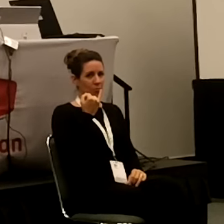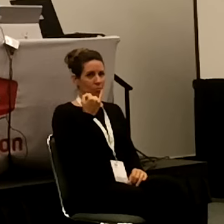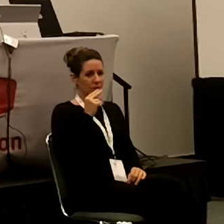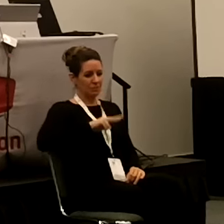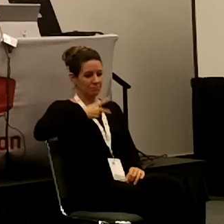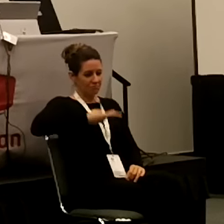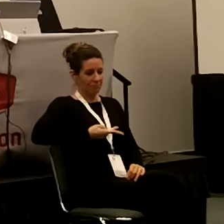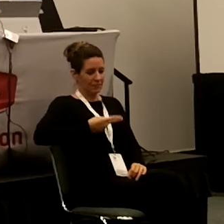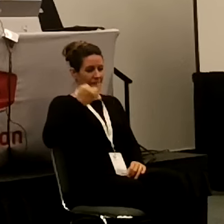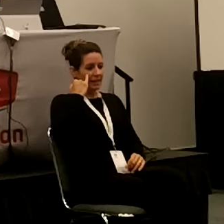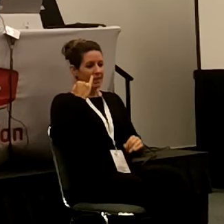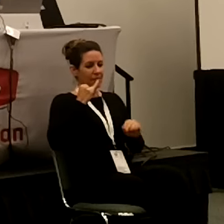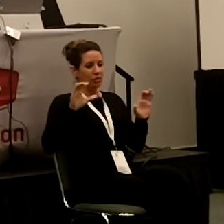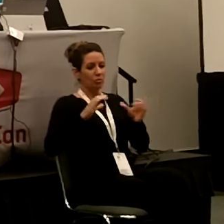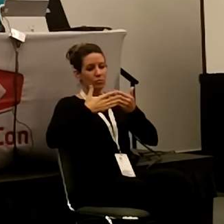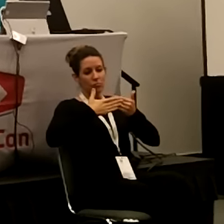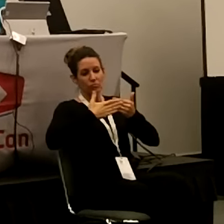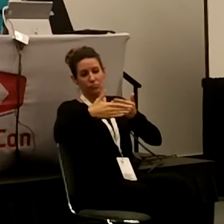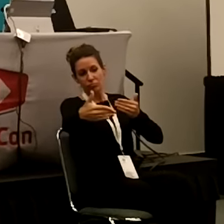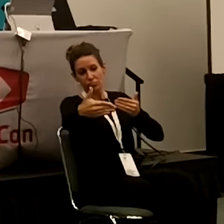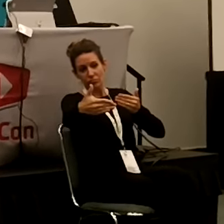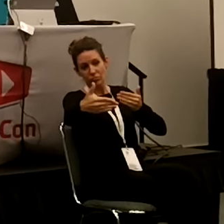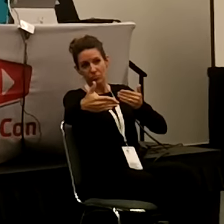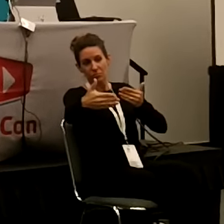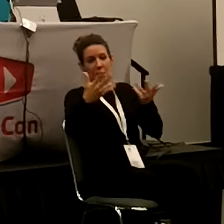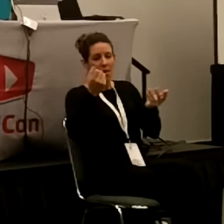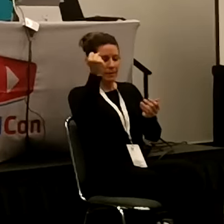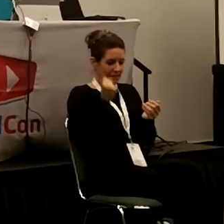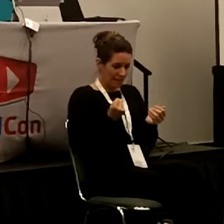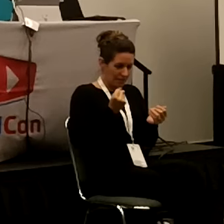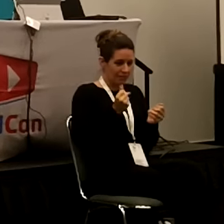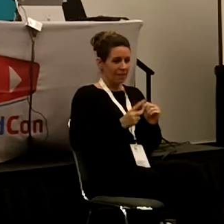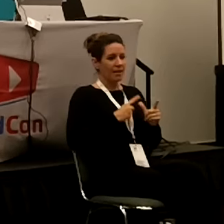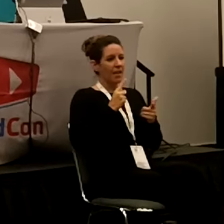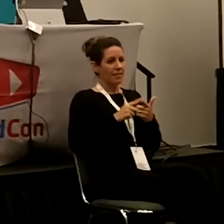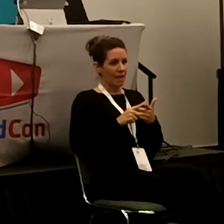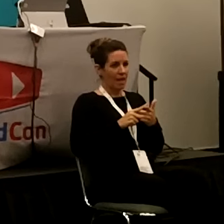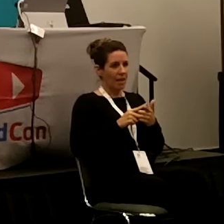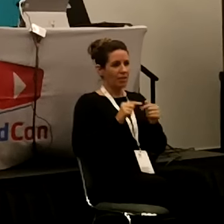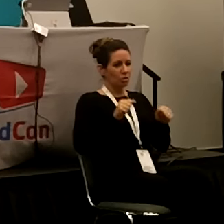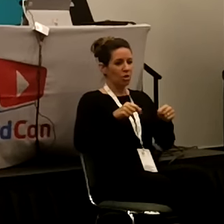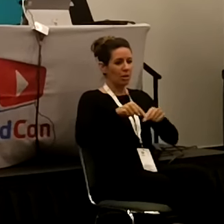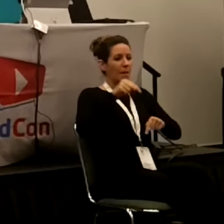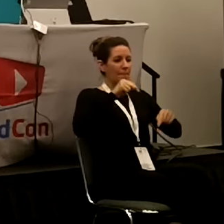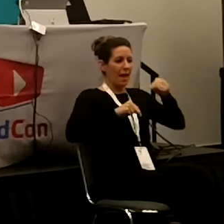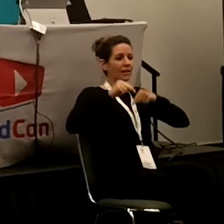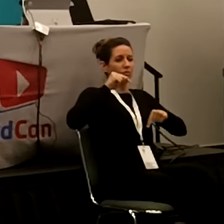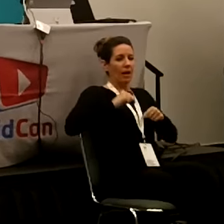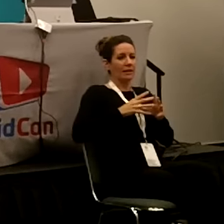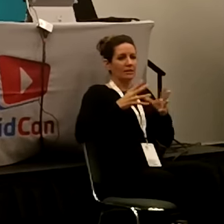the ones going forward, then I'd be like, "Heck yeah," and then, backtrack as much as you can.